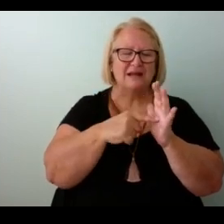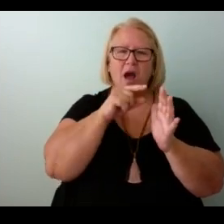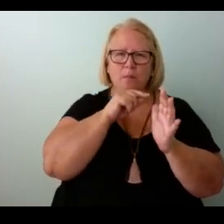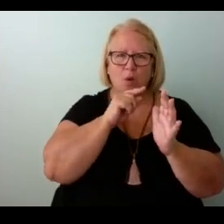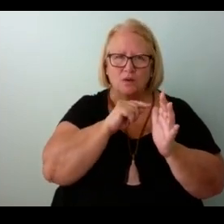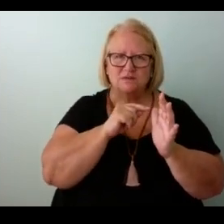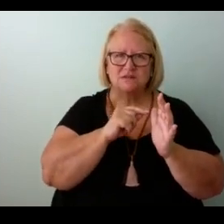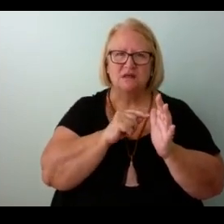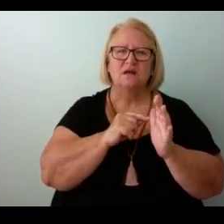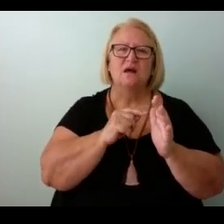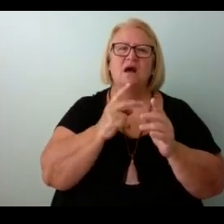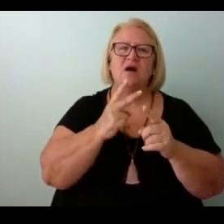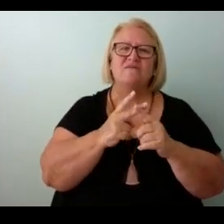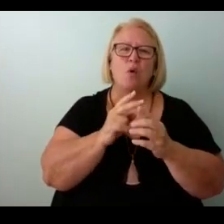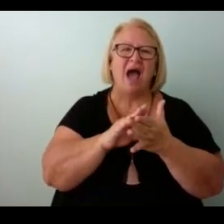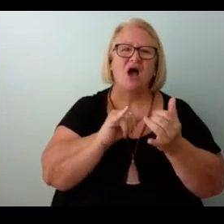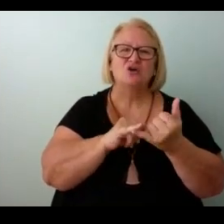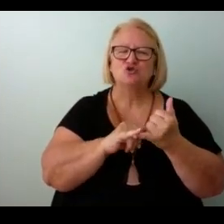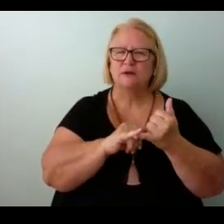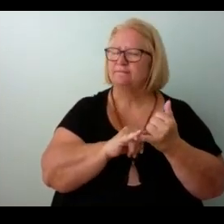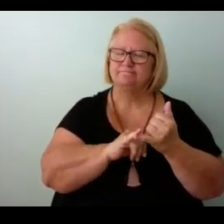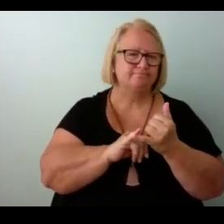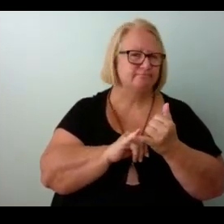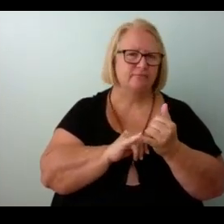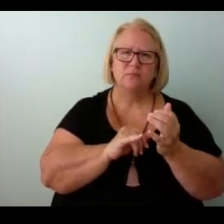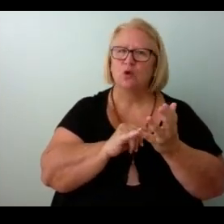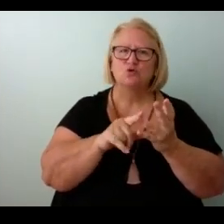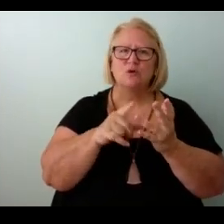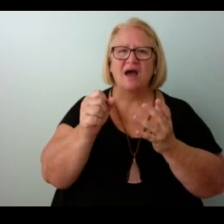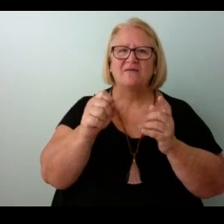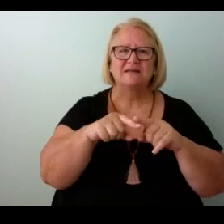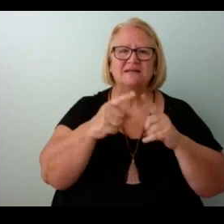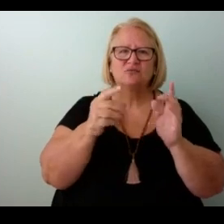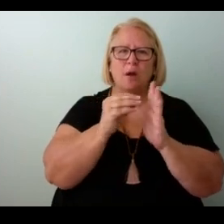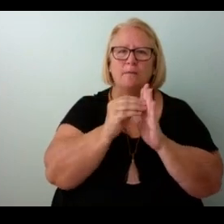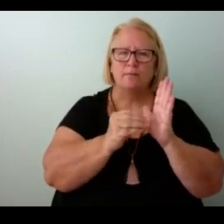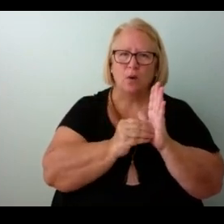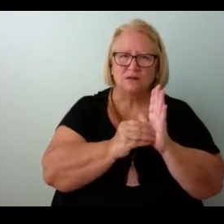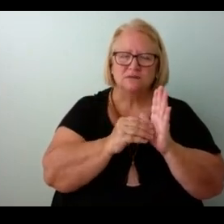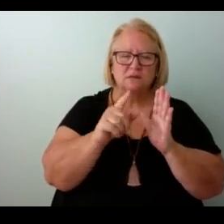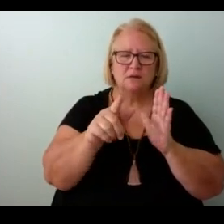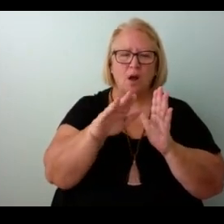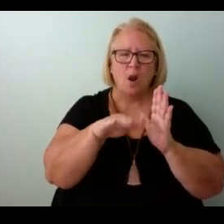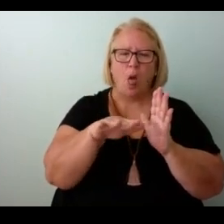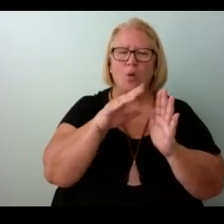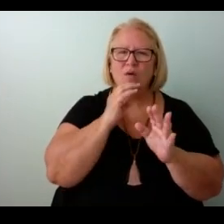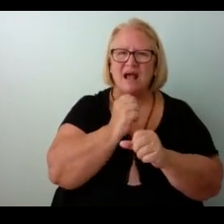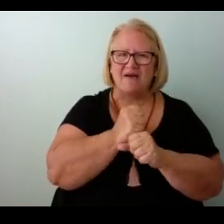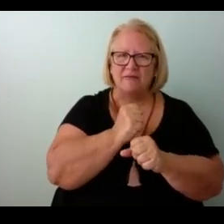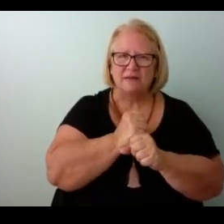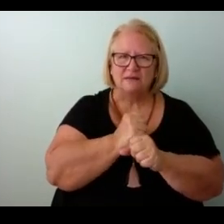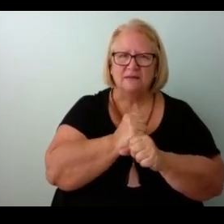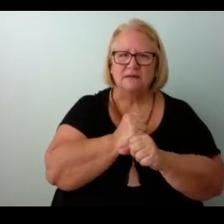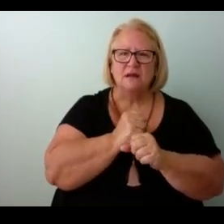of hardship arrangements. So there's different policies that local governments and body corporates might have in regard to